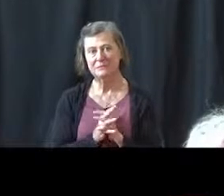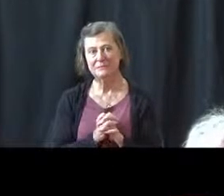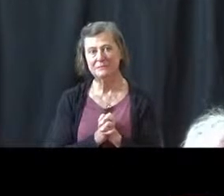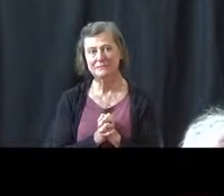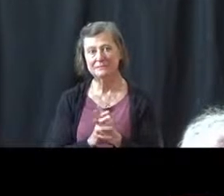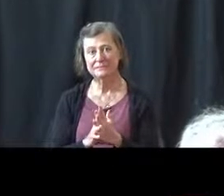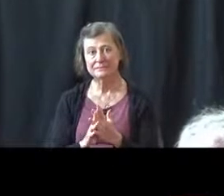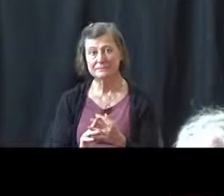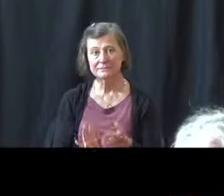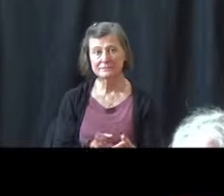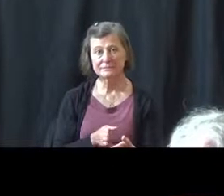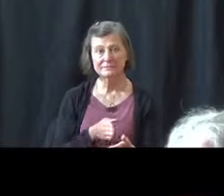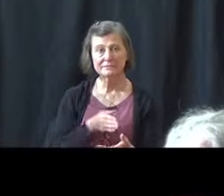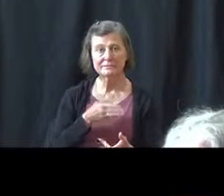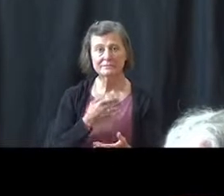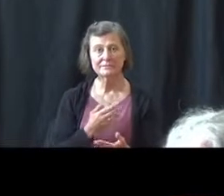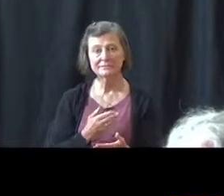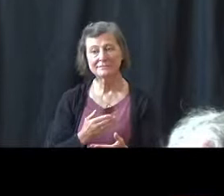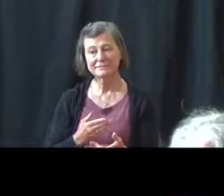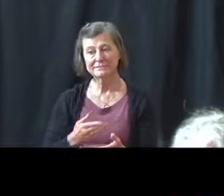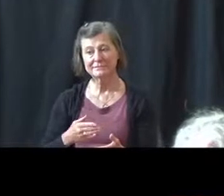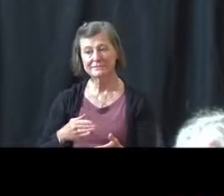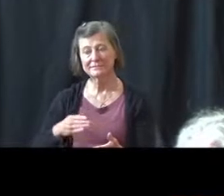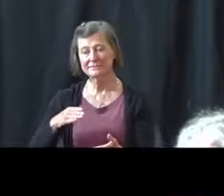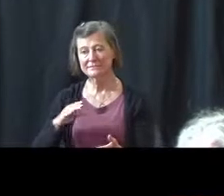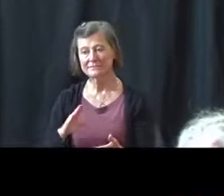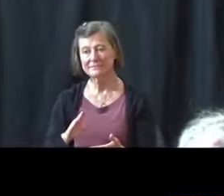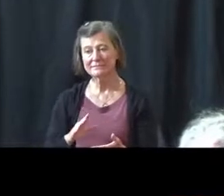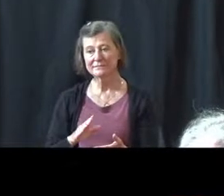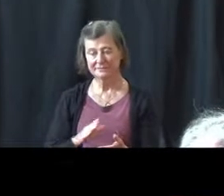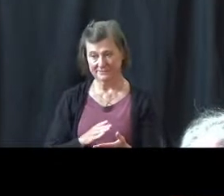Amen.